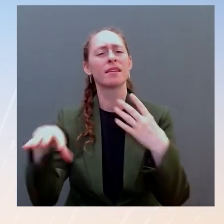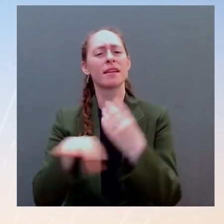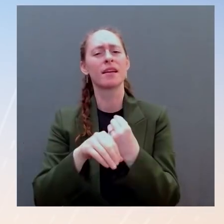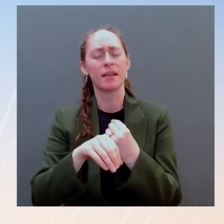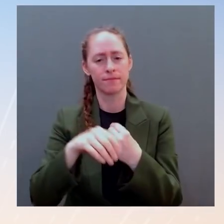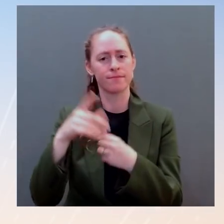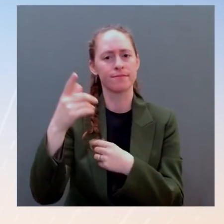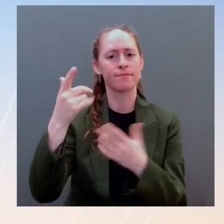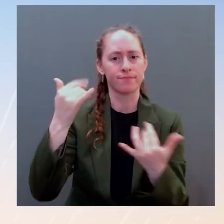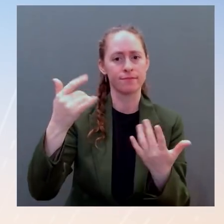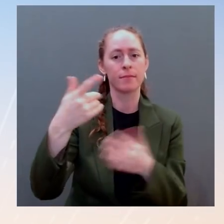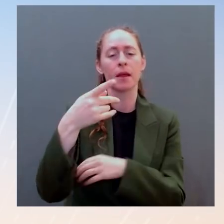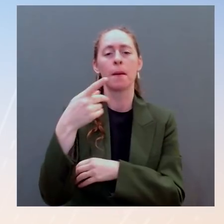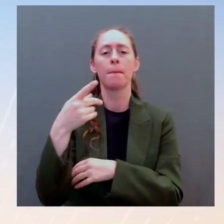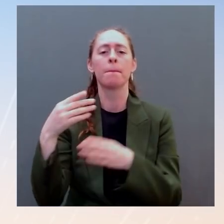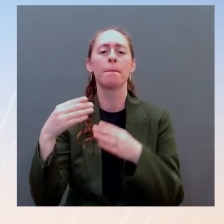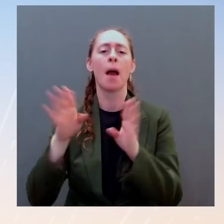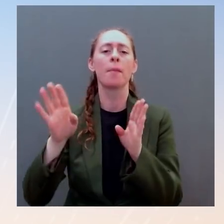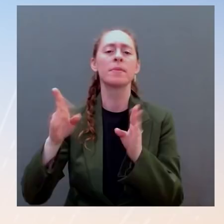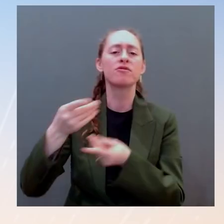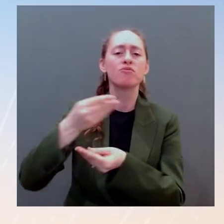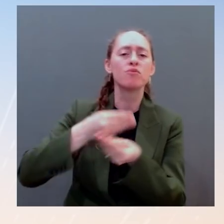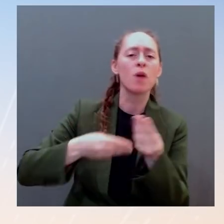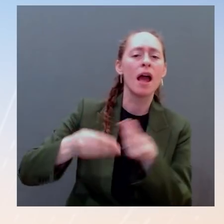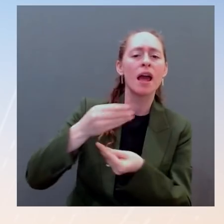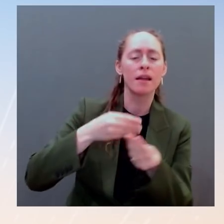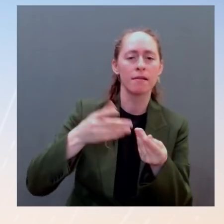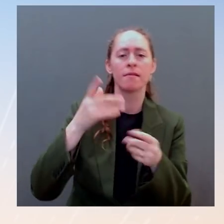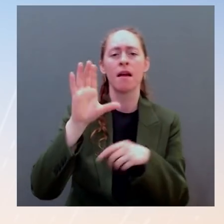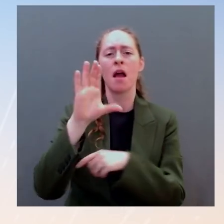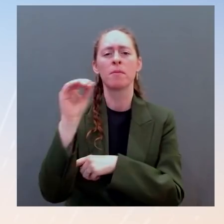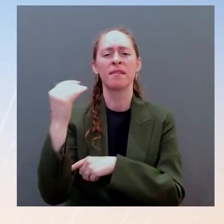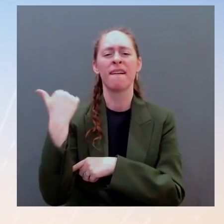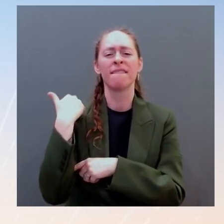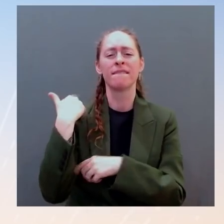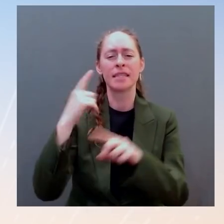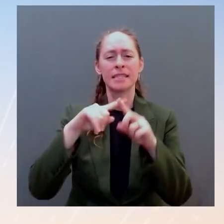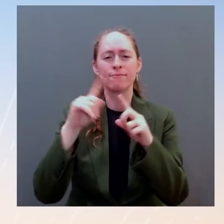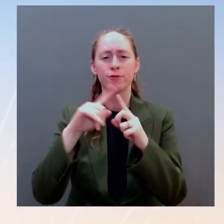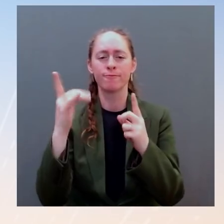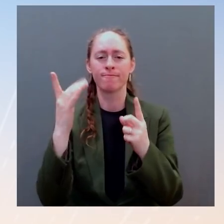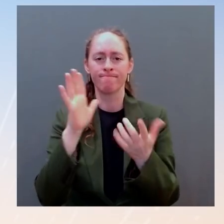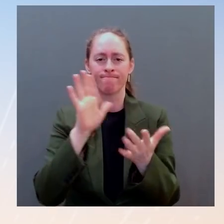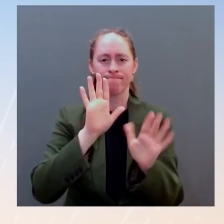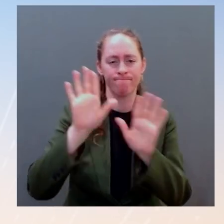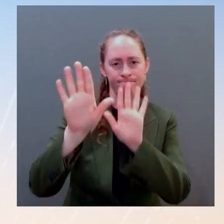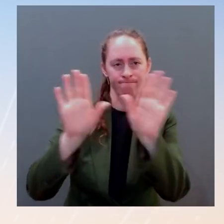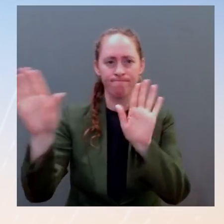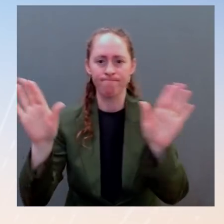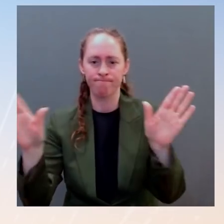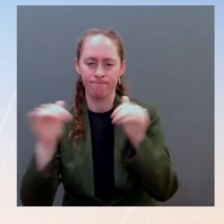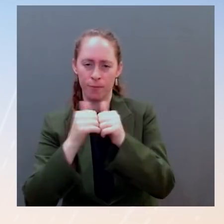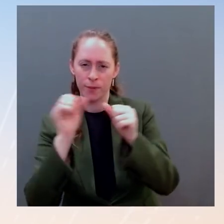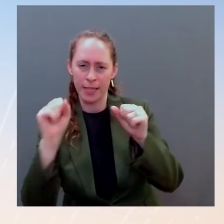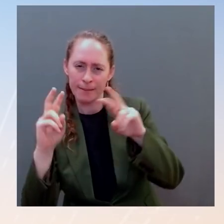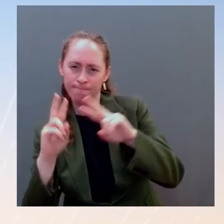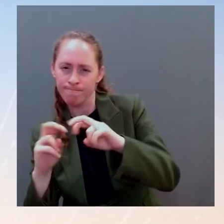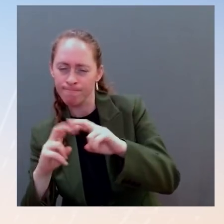there's different levels of scrutiny that are possible of publicly traded companies. So, are you concerned about, you know,